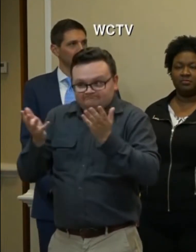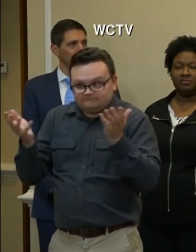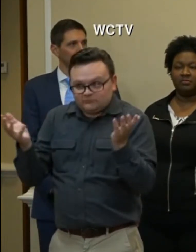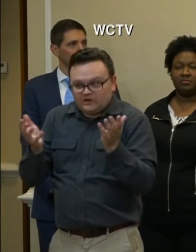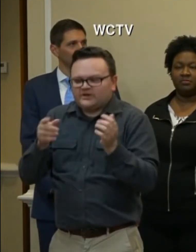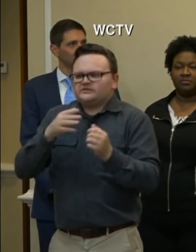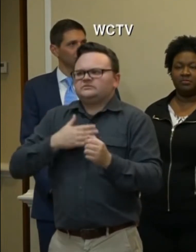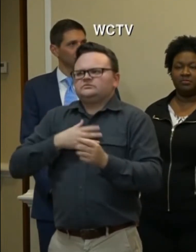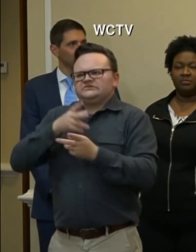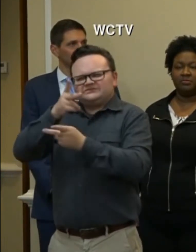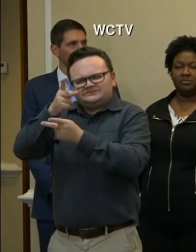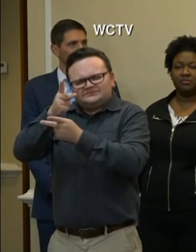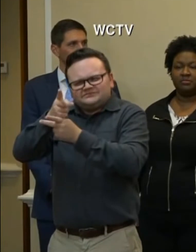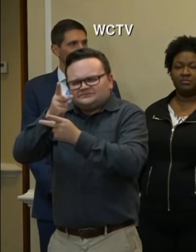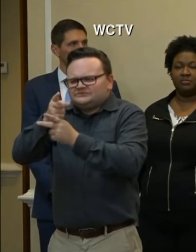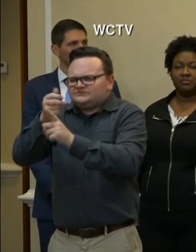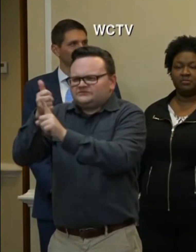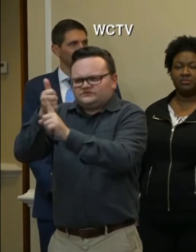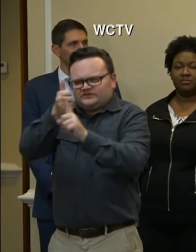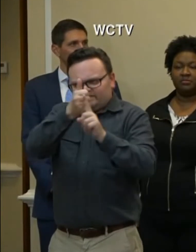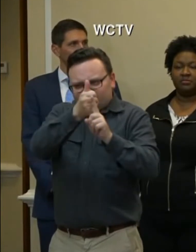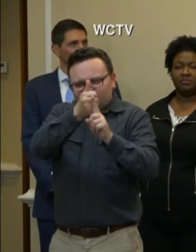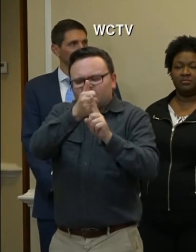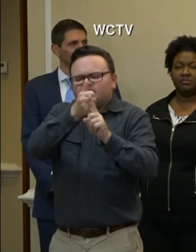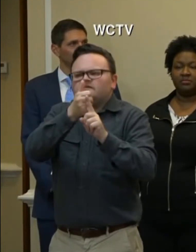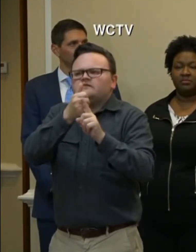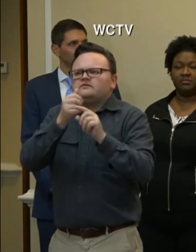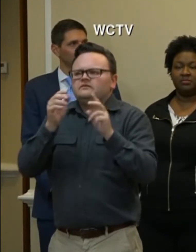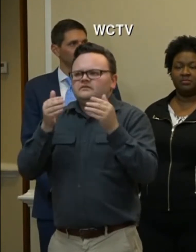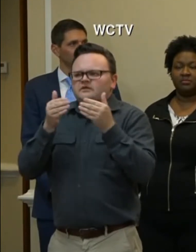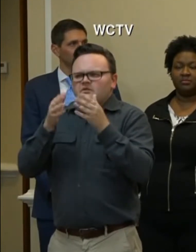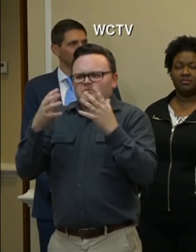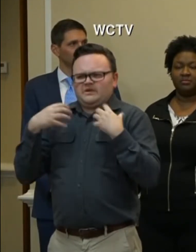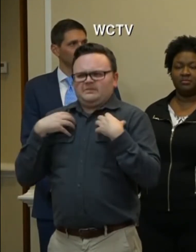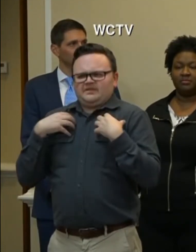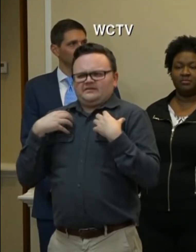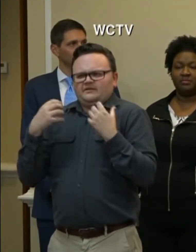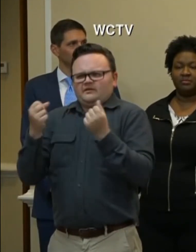which are found on our Department of Health website again cover your cough